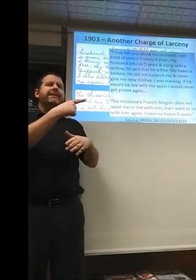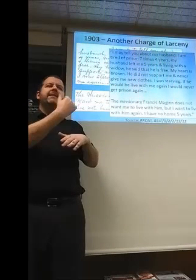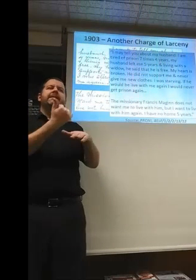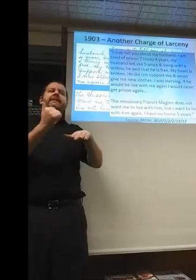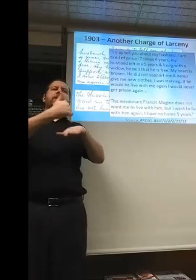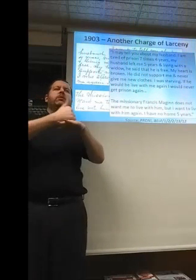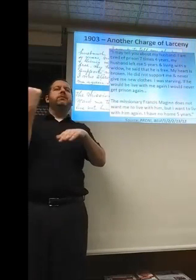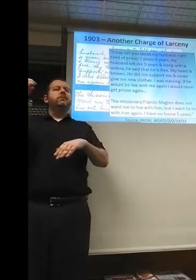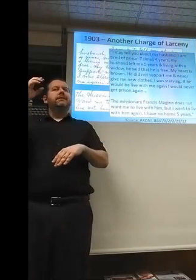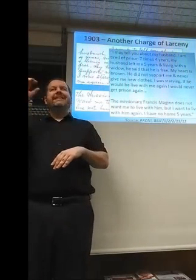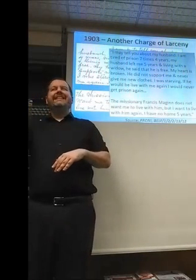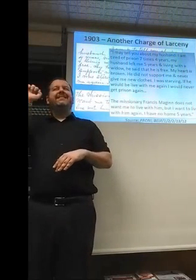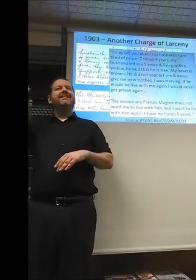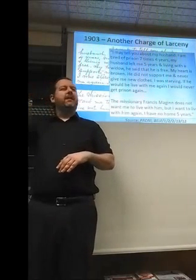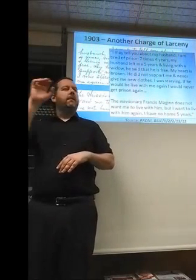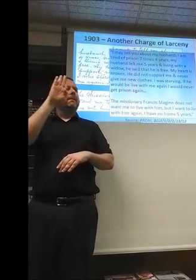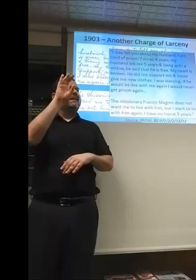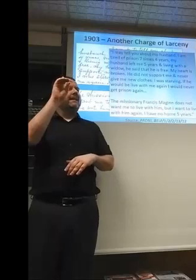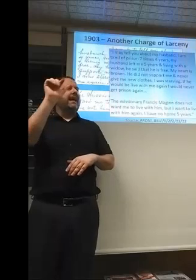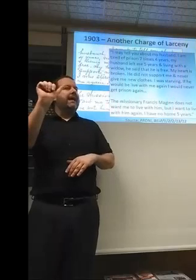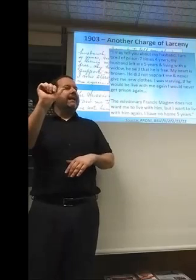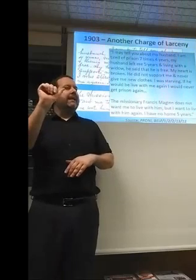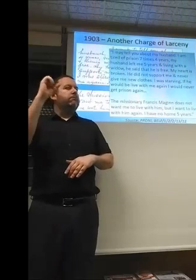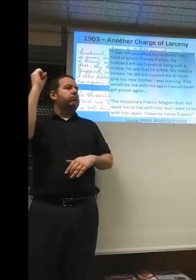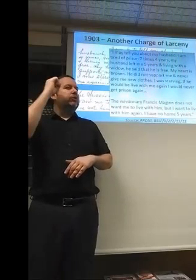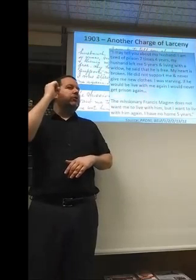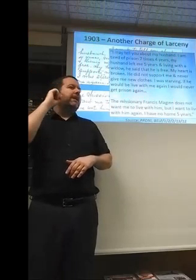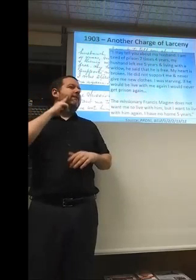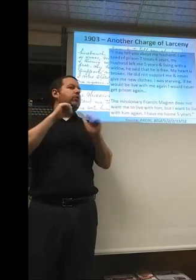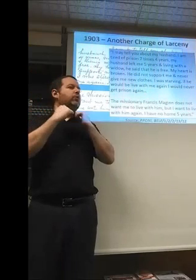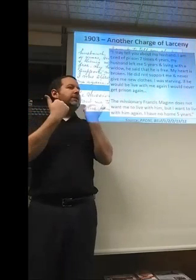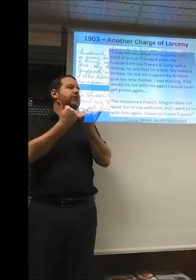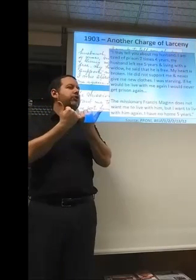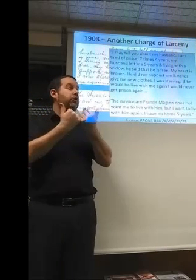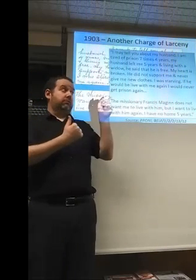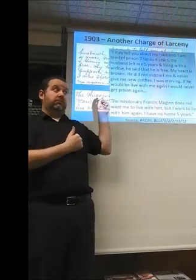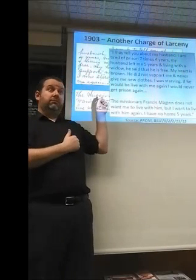She looked, and looked a bit confused.